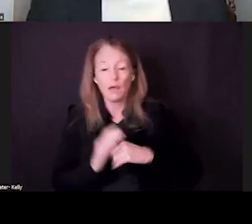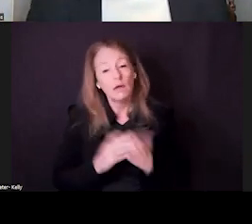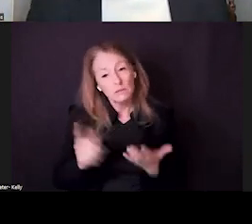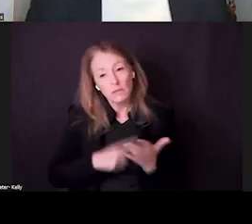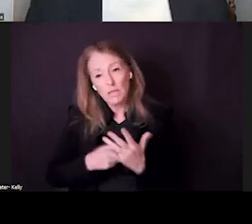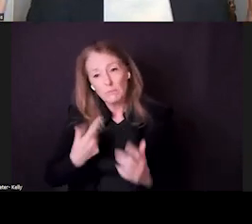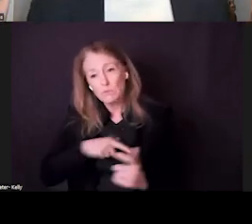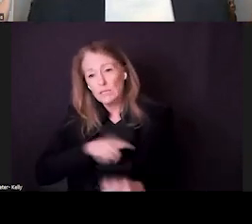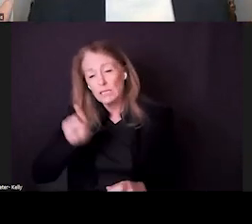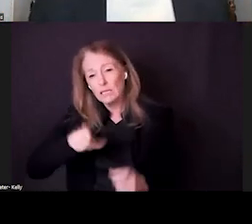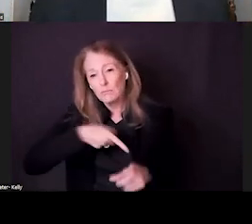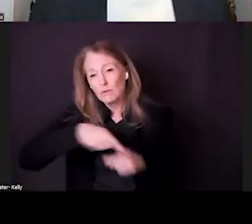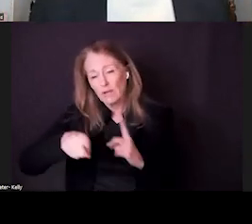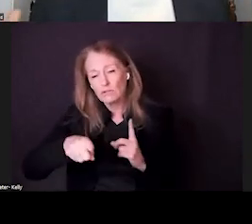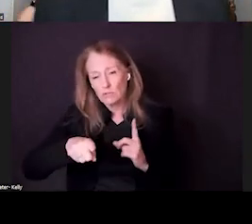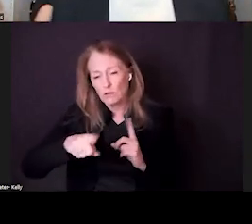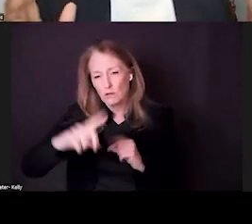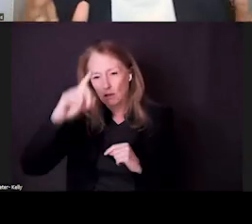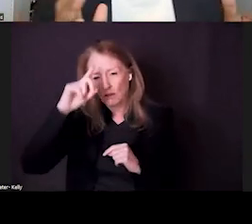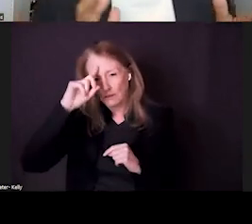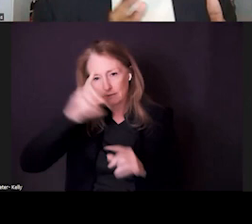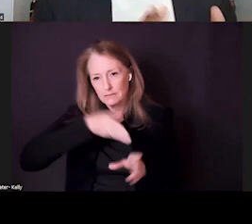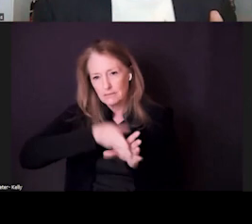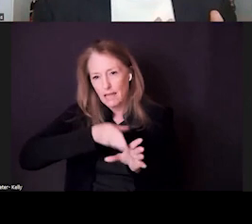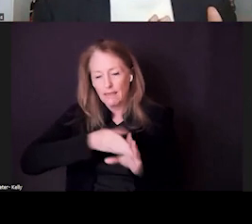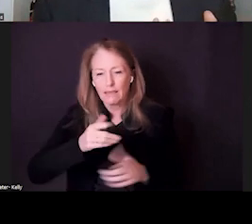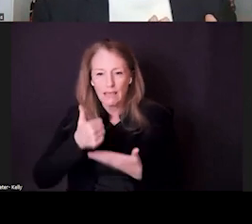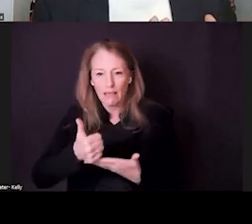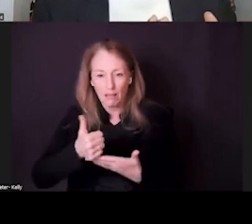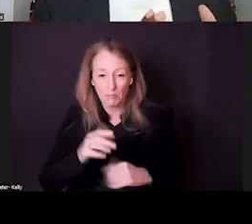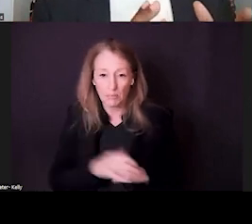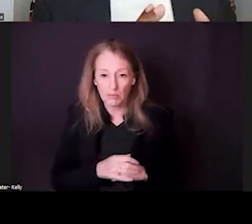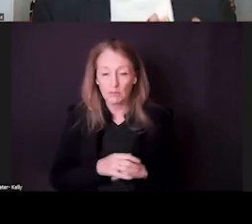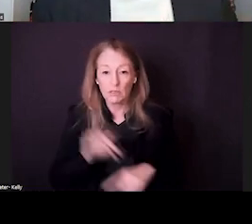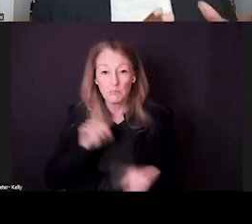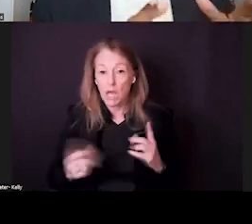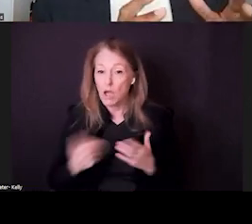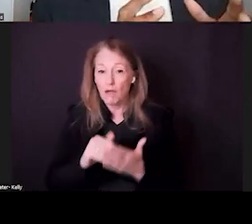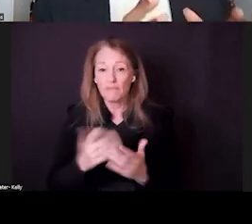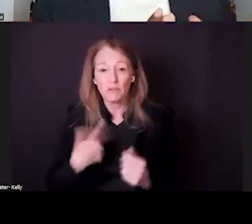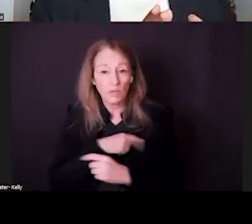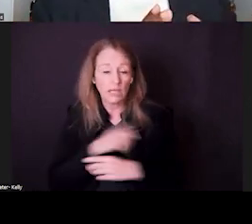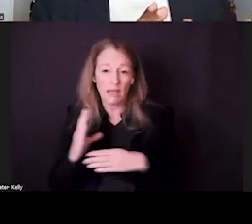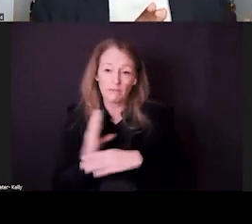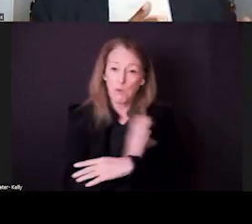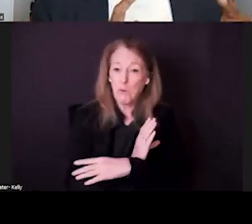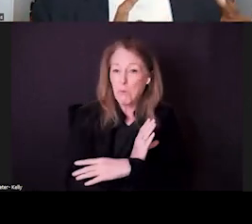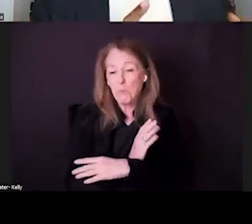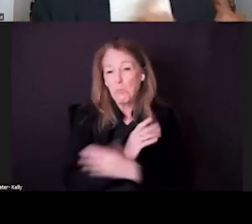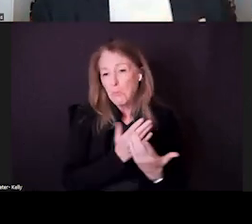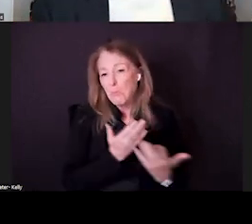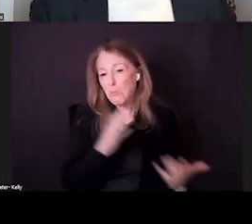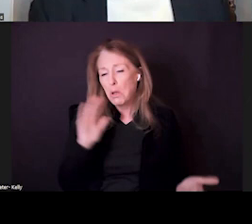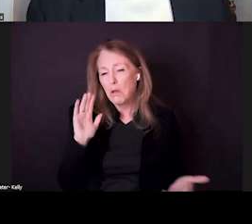HELP, BUT MANY TIMES, WE HAVE LOWER LEVELS OF ACUITY OR SYMPTOMS